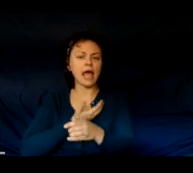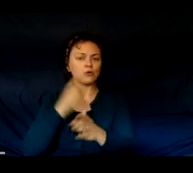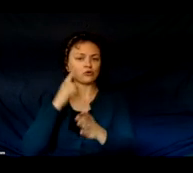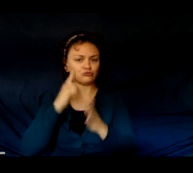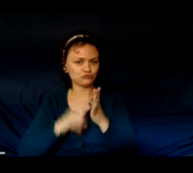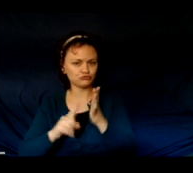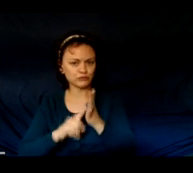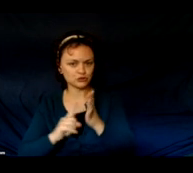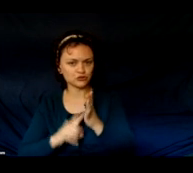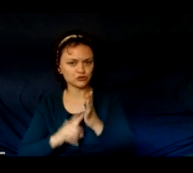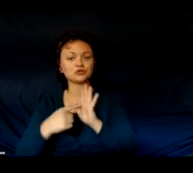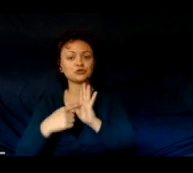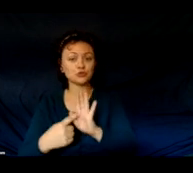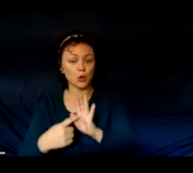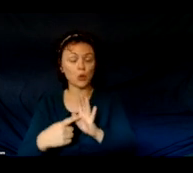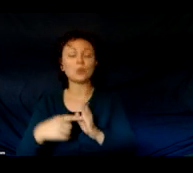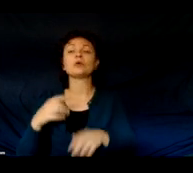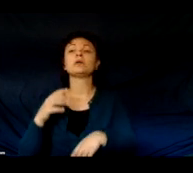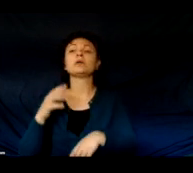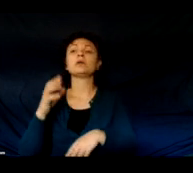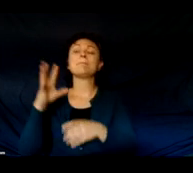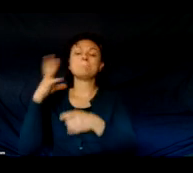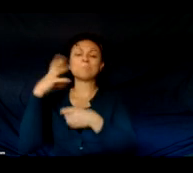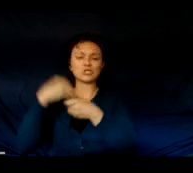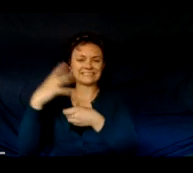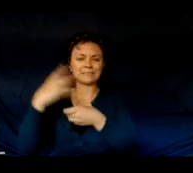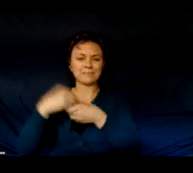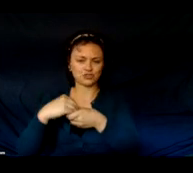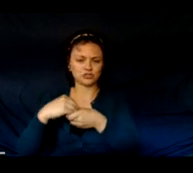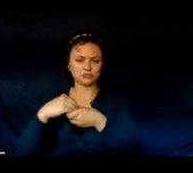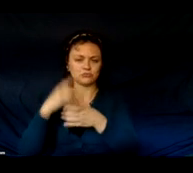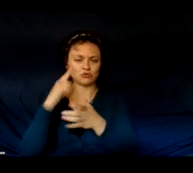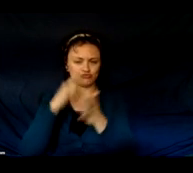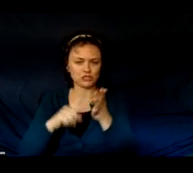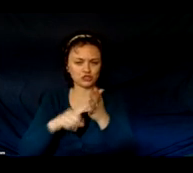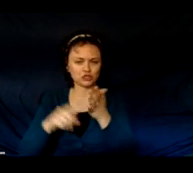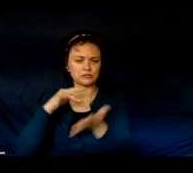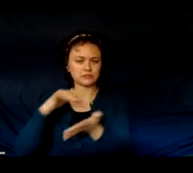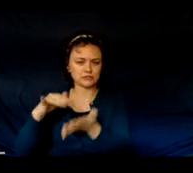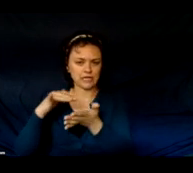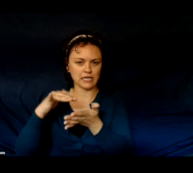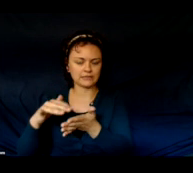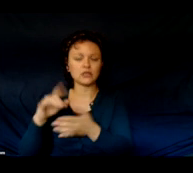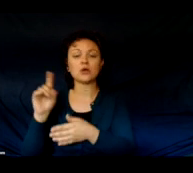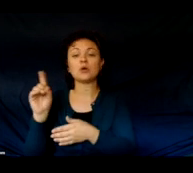based participatory research approach, where the studies are disability led,